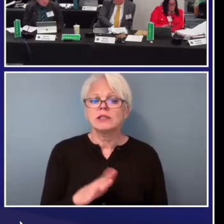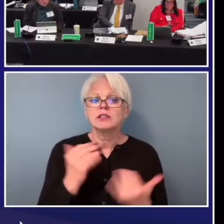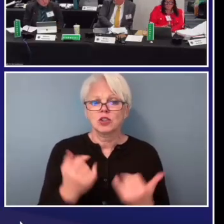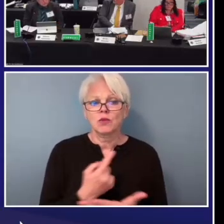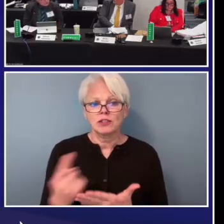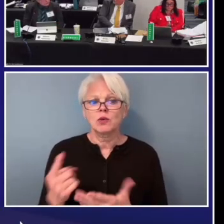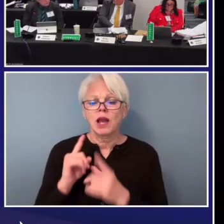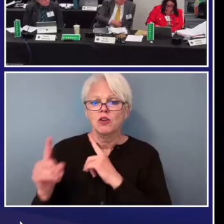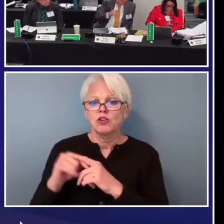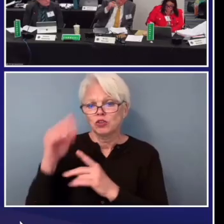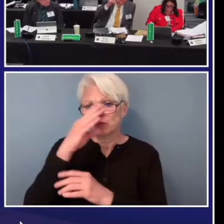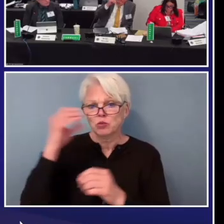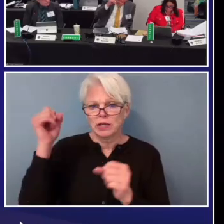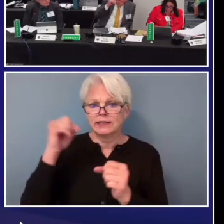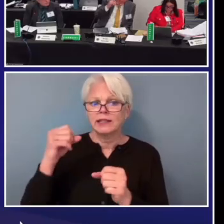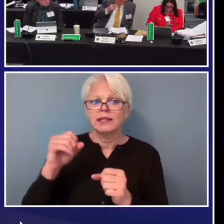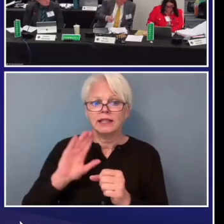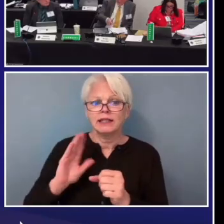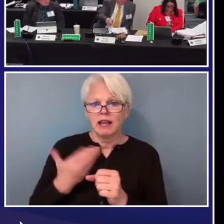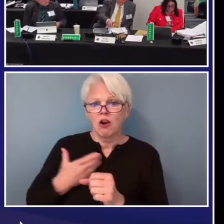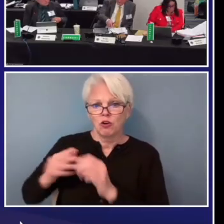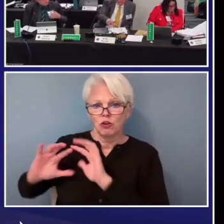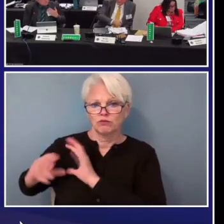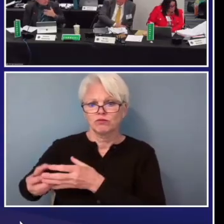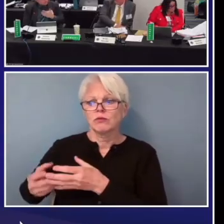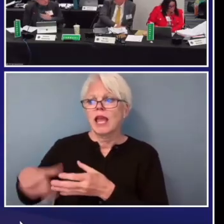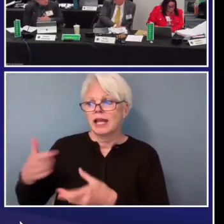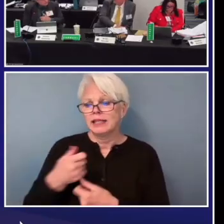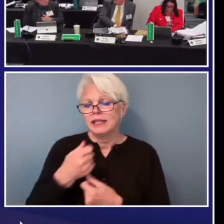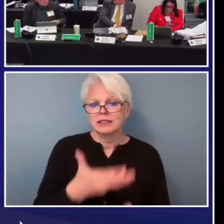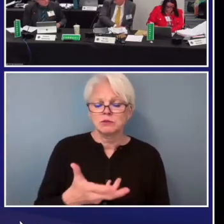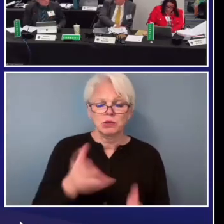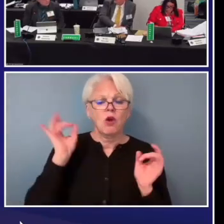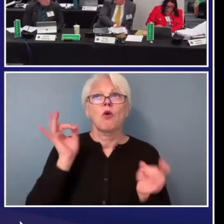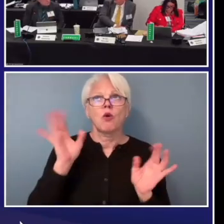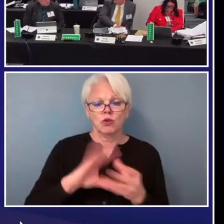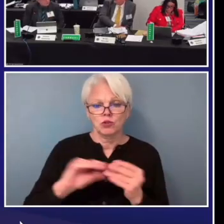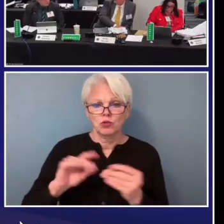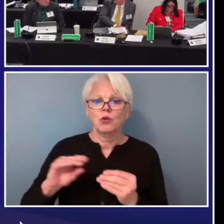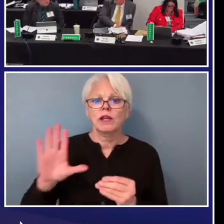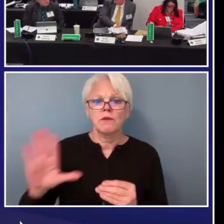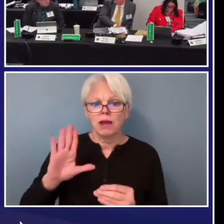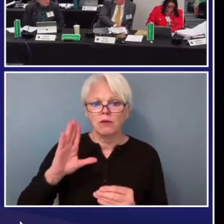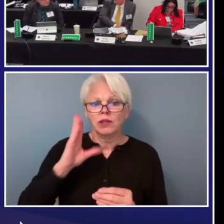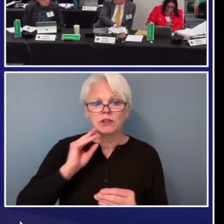president that's in our constituency who expressed a kind of horror story about their experience with an accreditor on just this point.